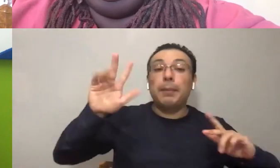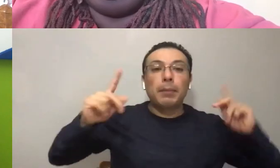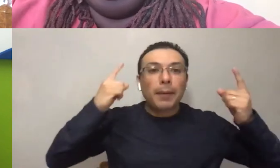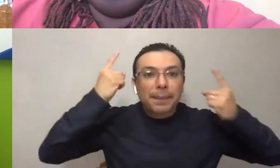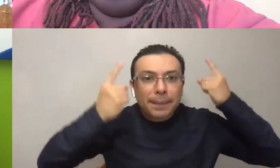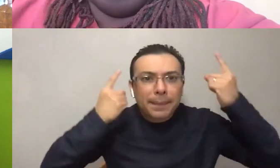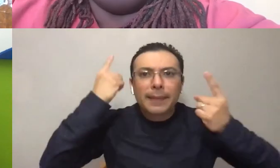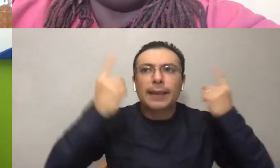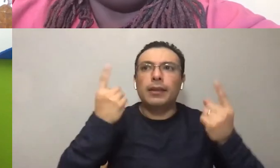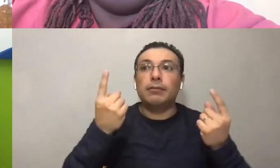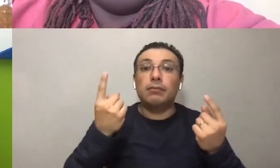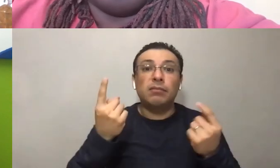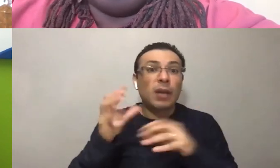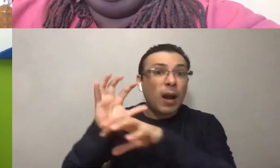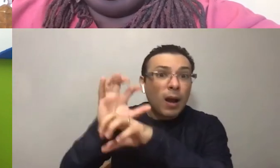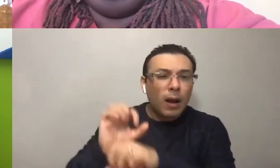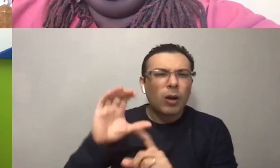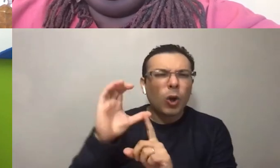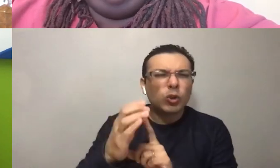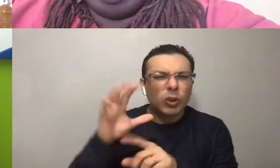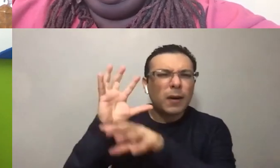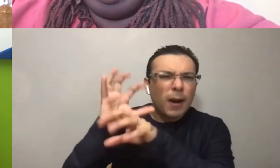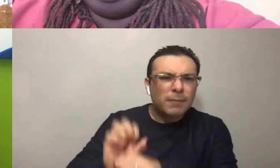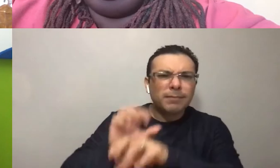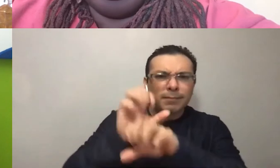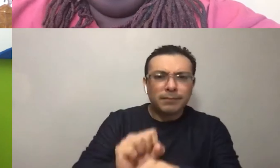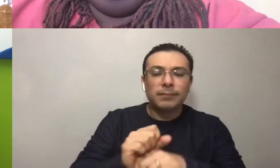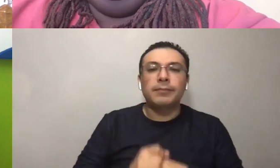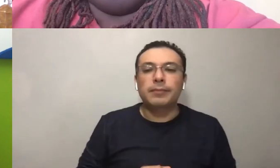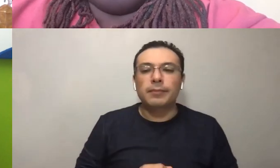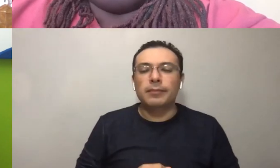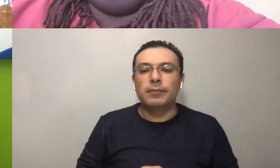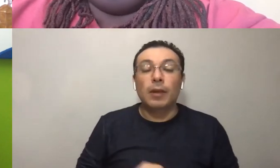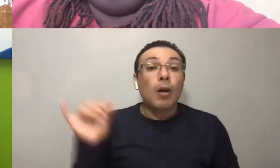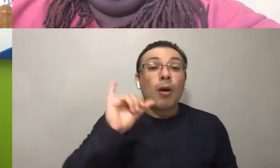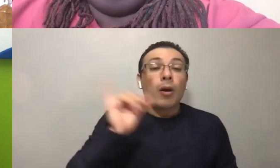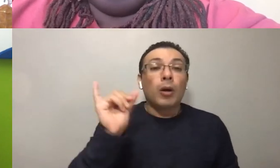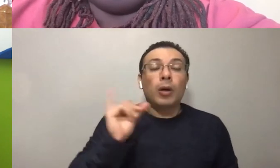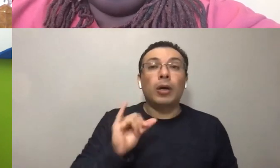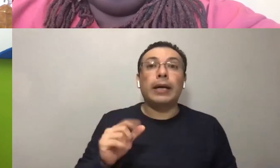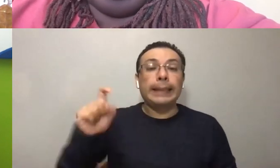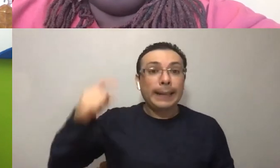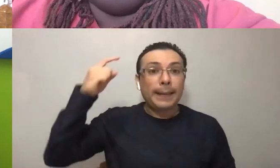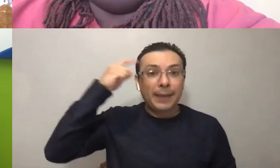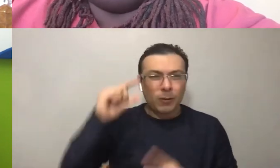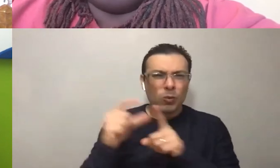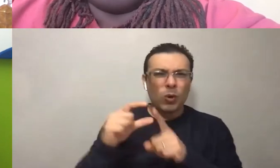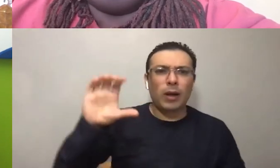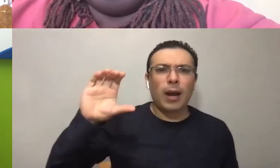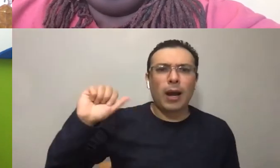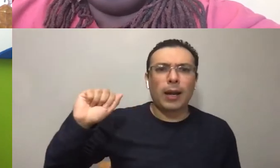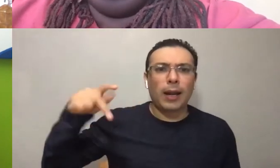And then disavow yourself of any idea of what capacity means. When we talk about capacity, I like to think about the transit system, not a human being.